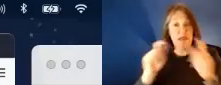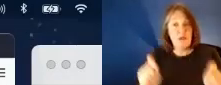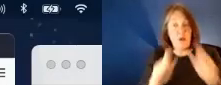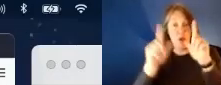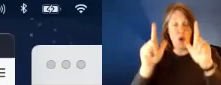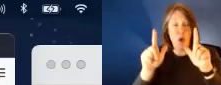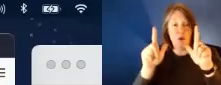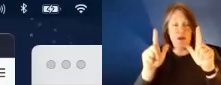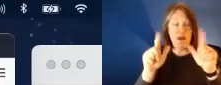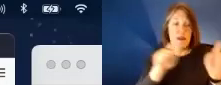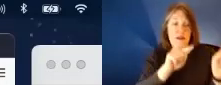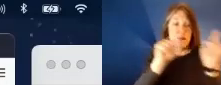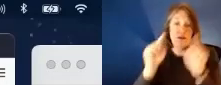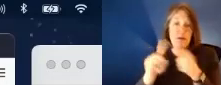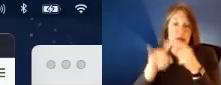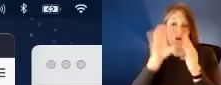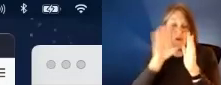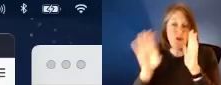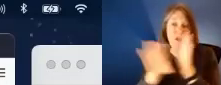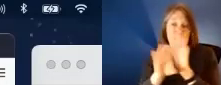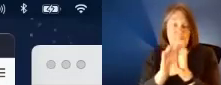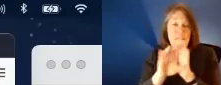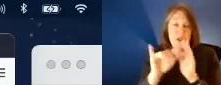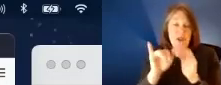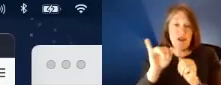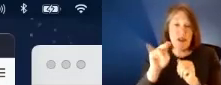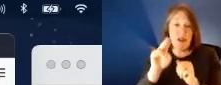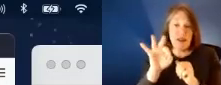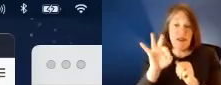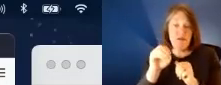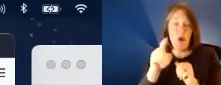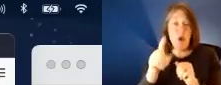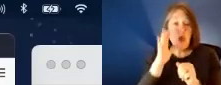back to image info, you will see a bunch of text down here.